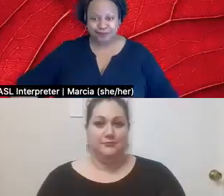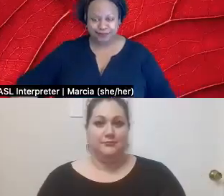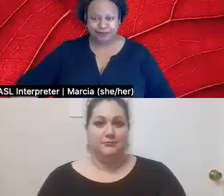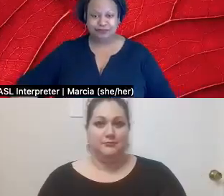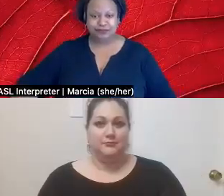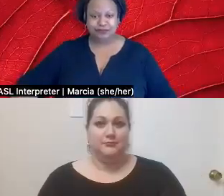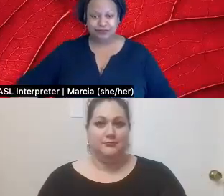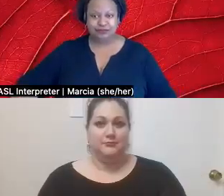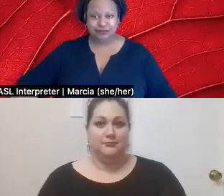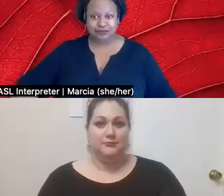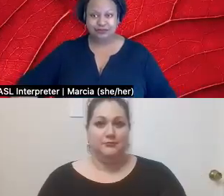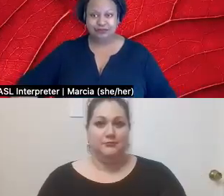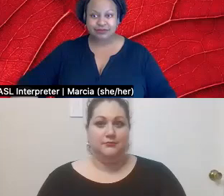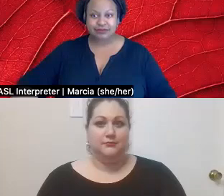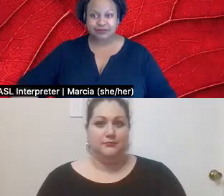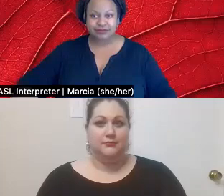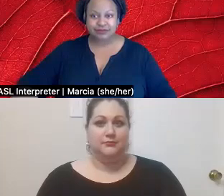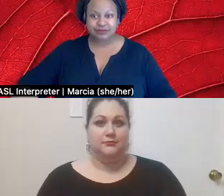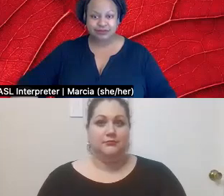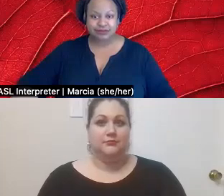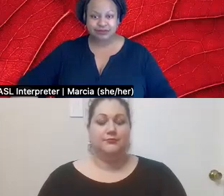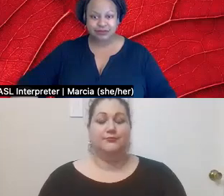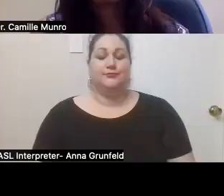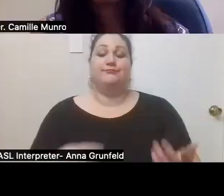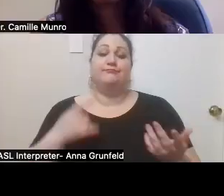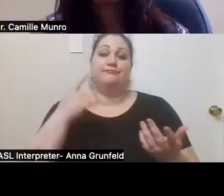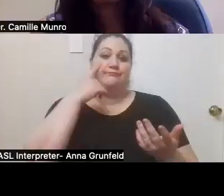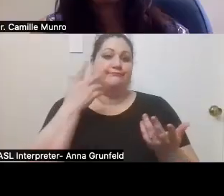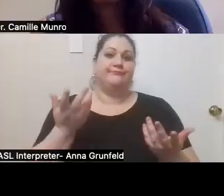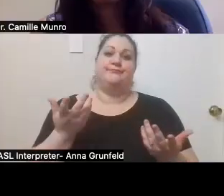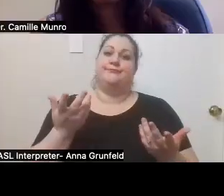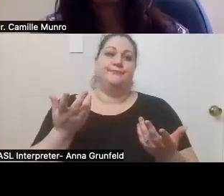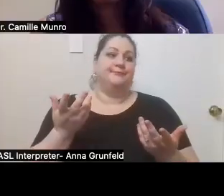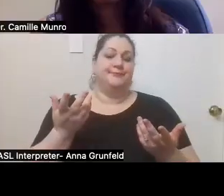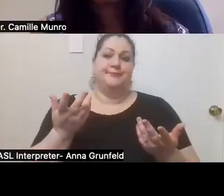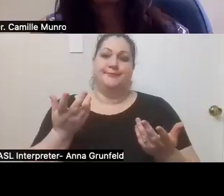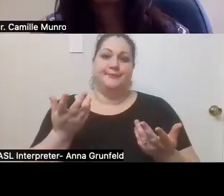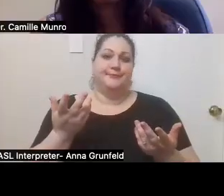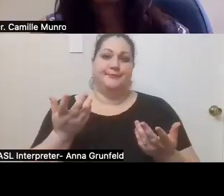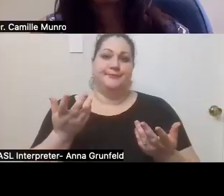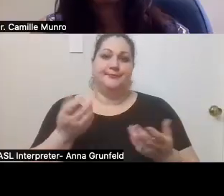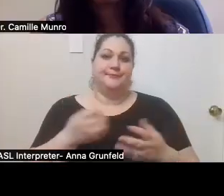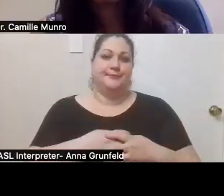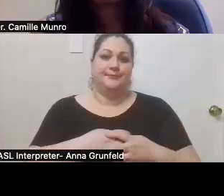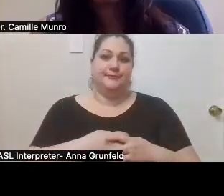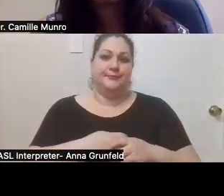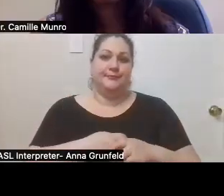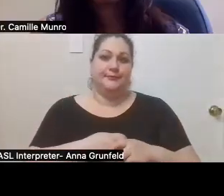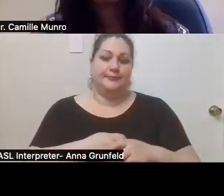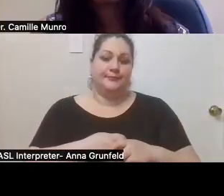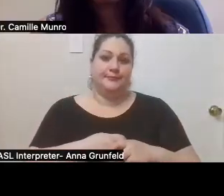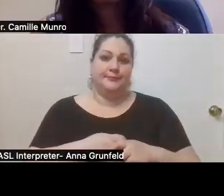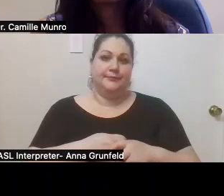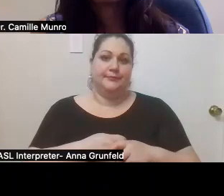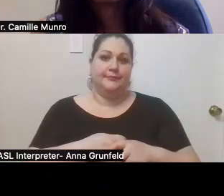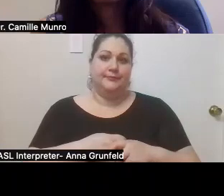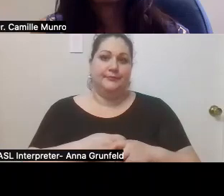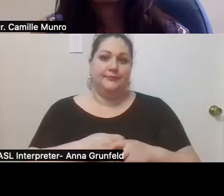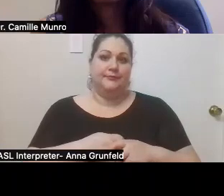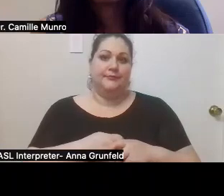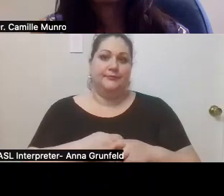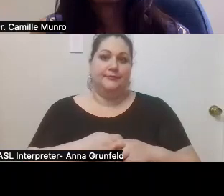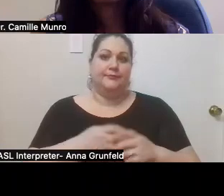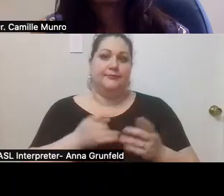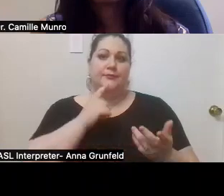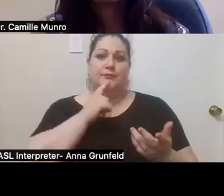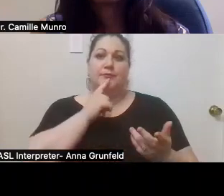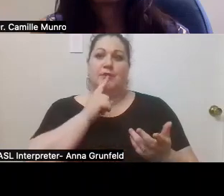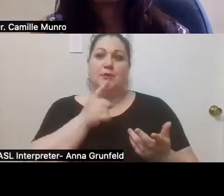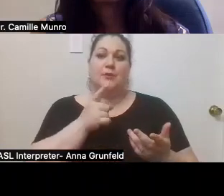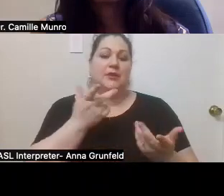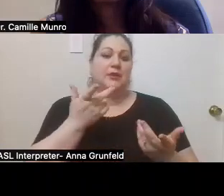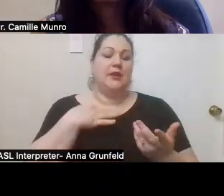I think unfortunately there are a lot of just the whole application towards medical school and